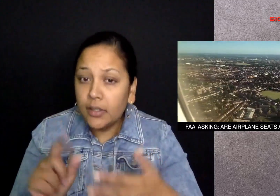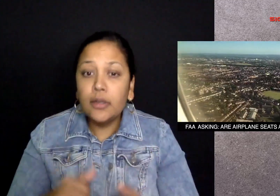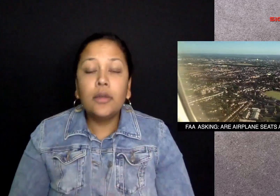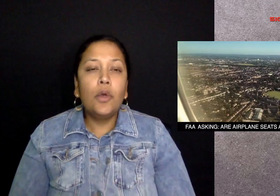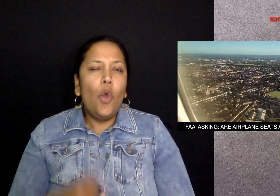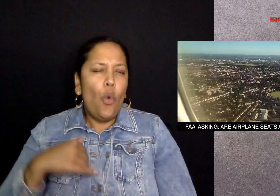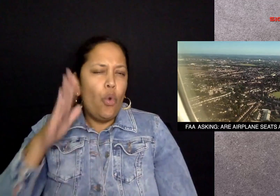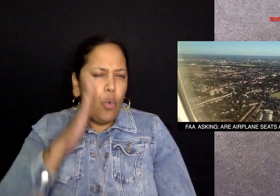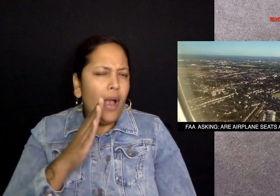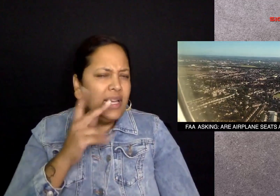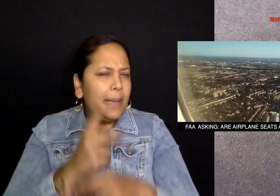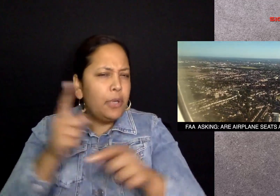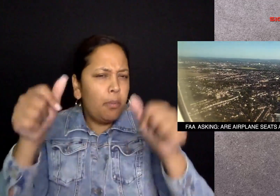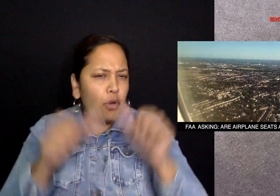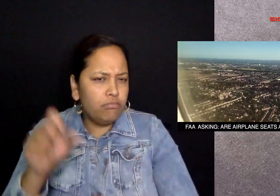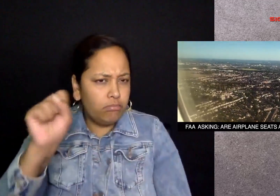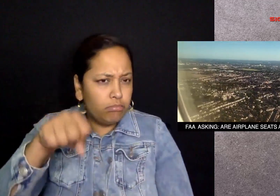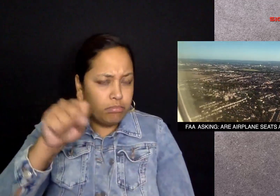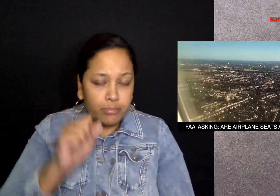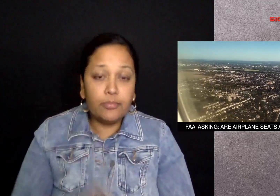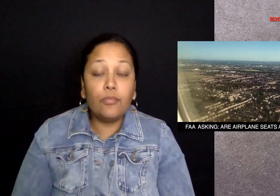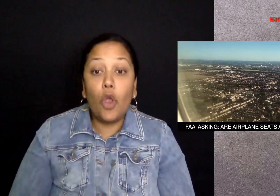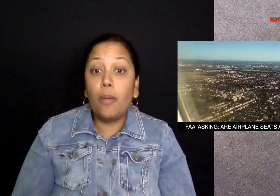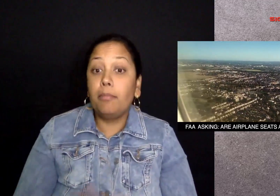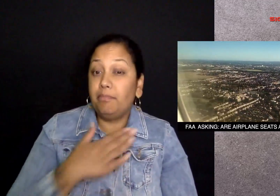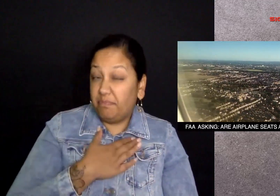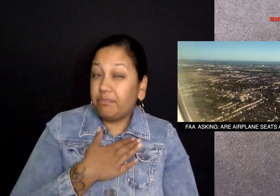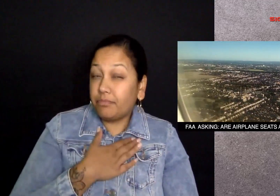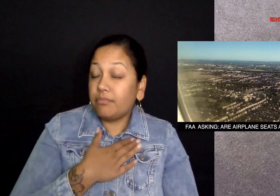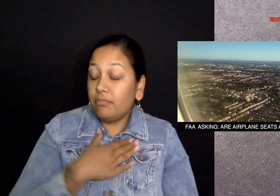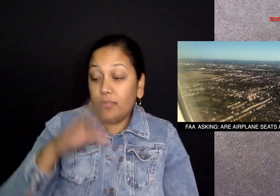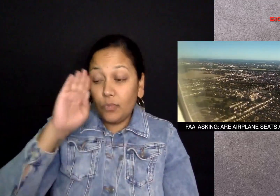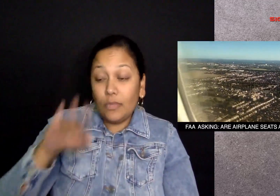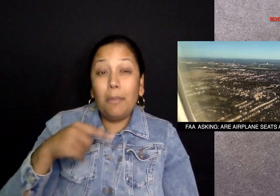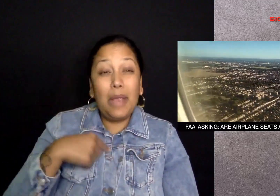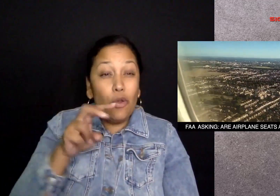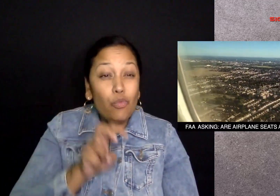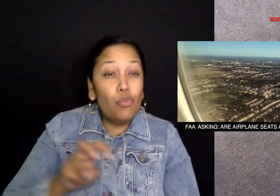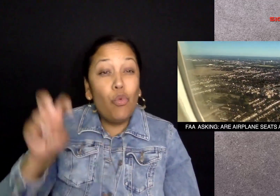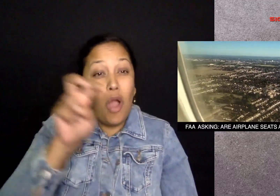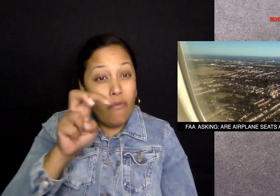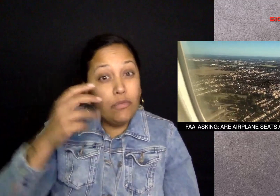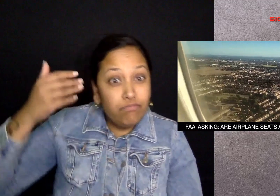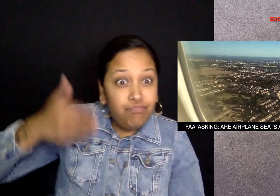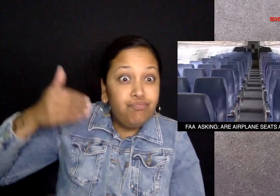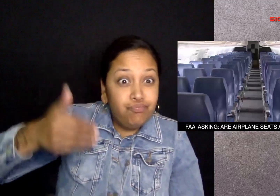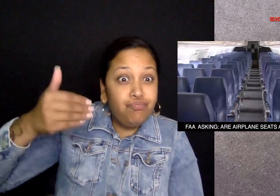we will keep you posted for me personally I travel a lot